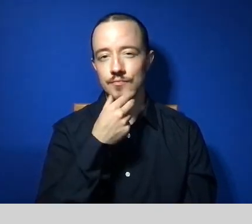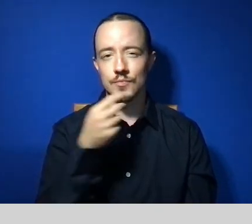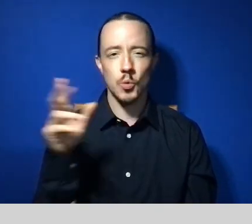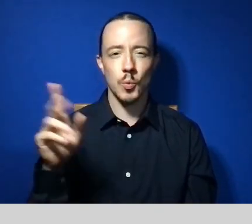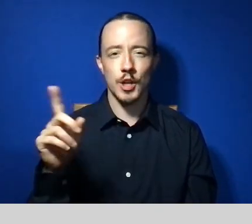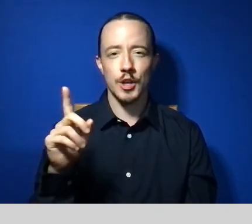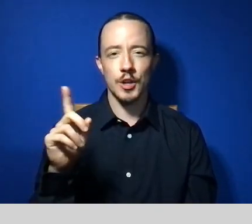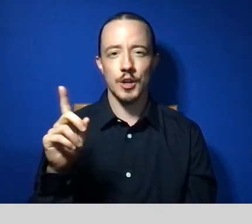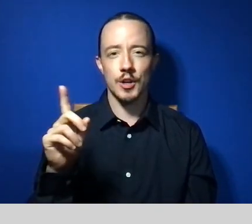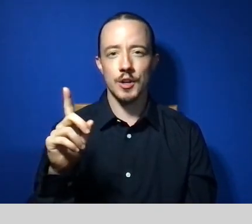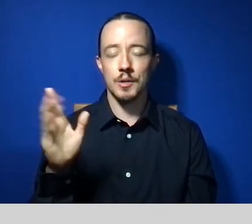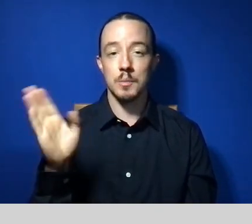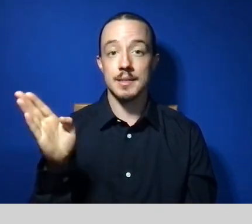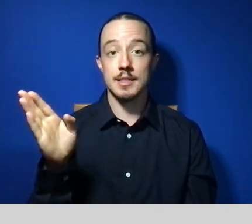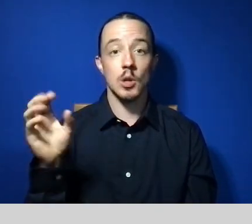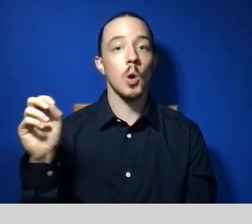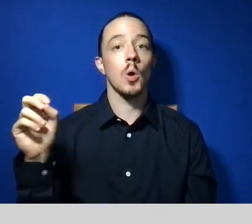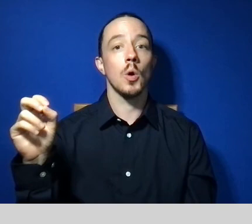where is the presentation up here?